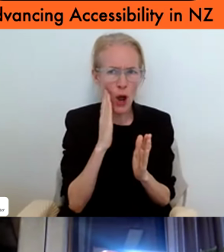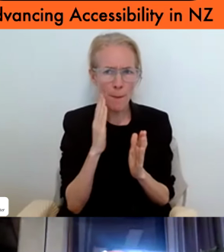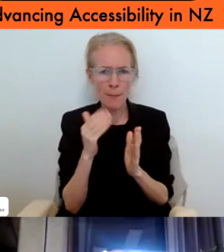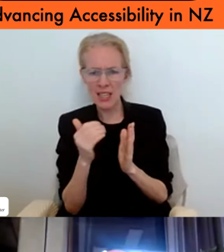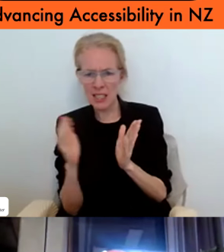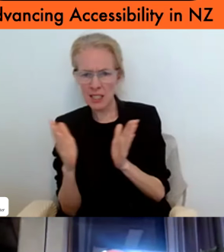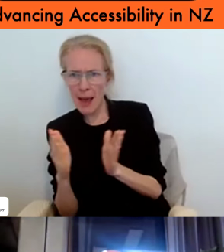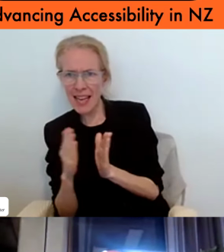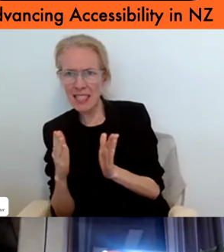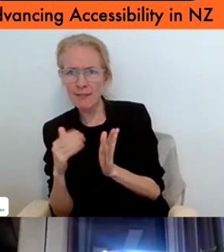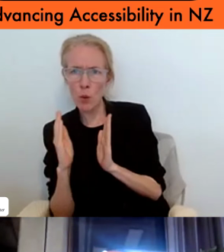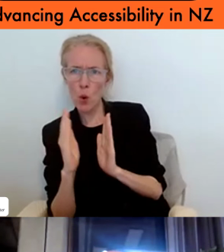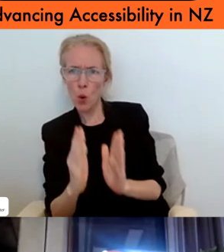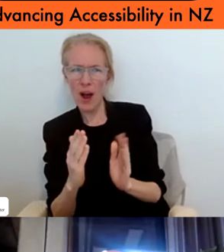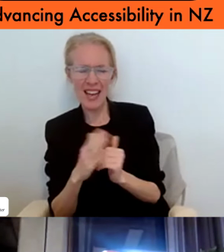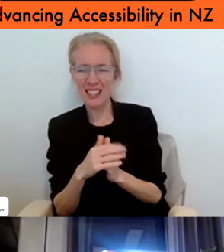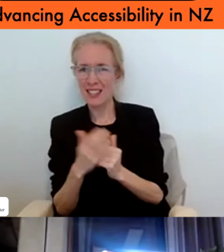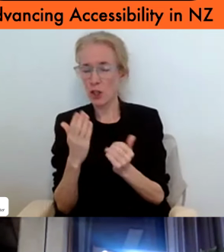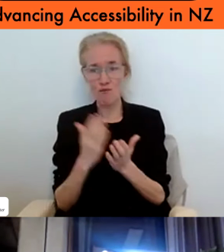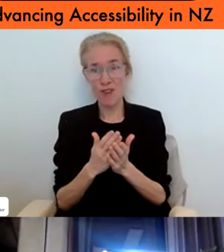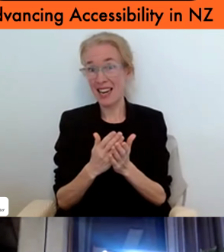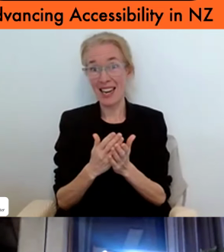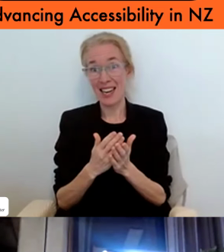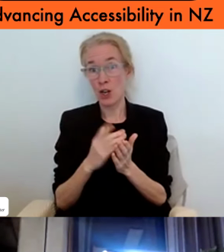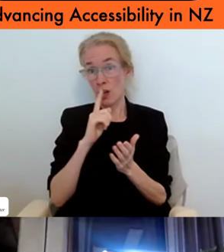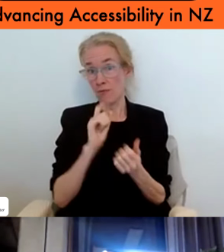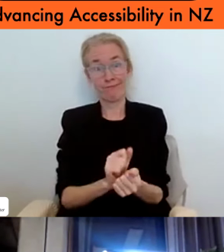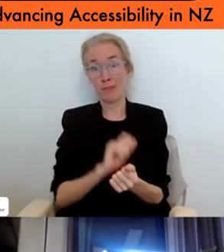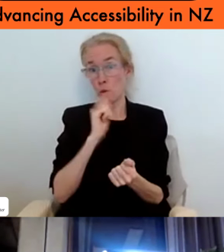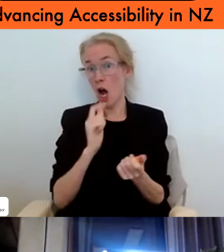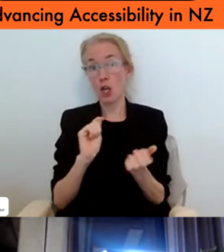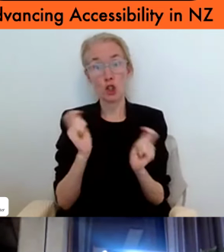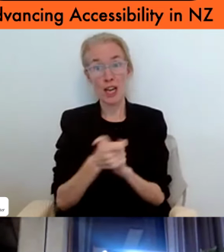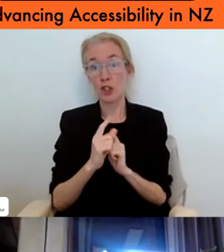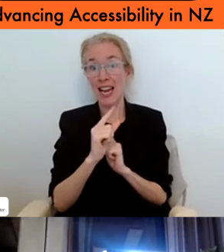something that's really hard to fix later on. There was a bit of